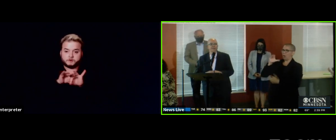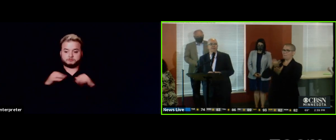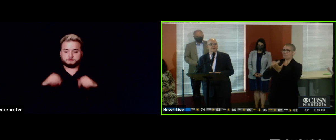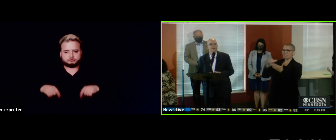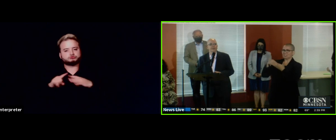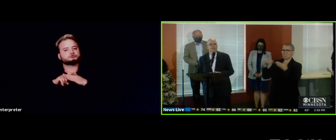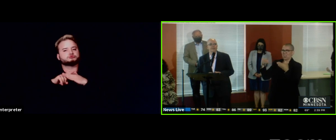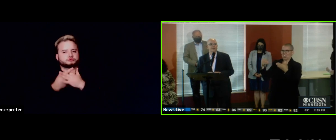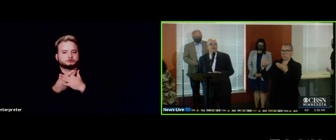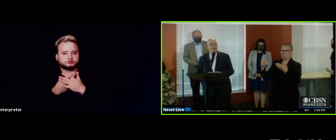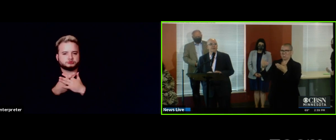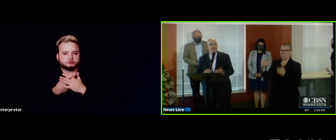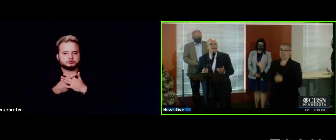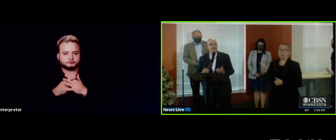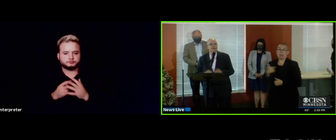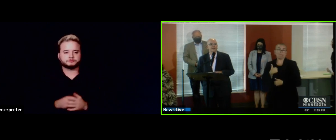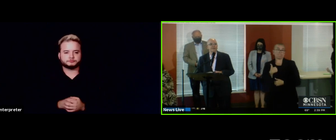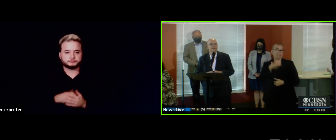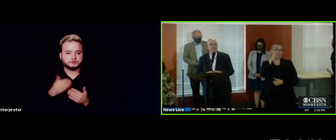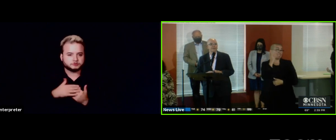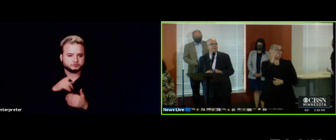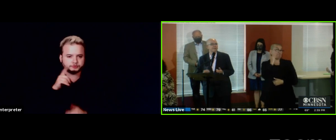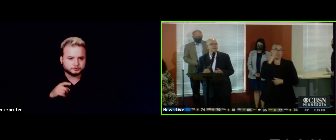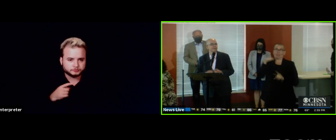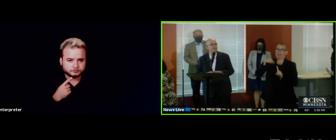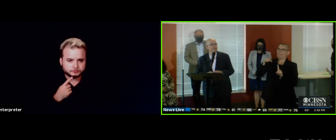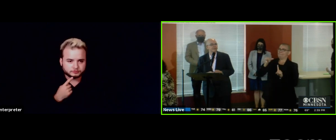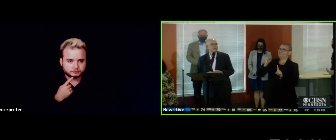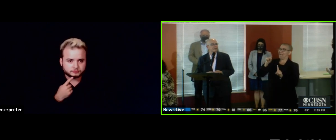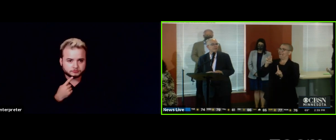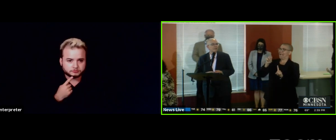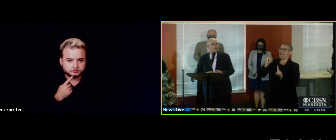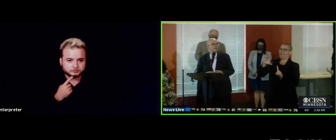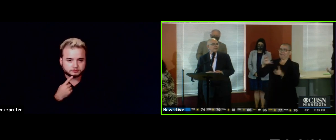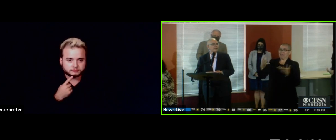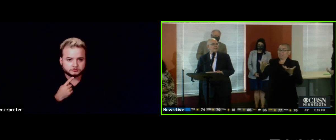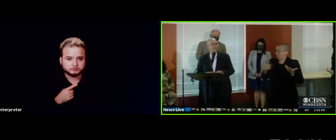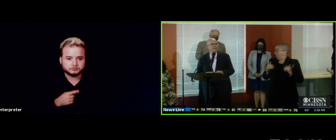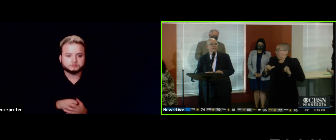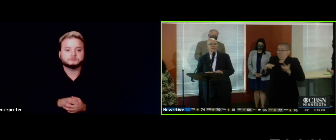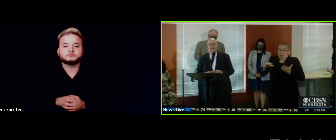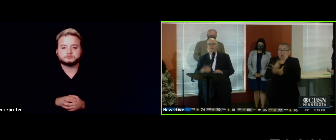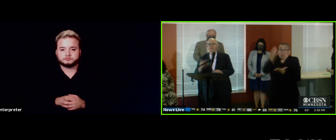I just I feel like we're learning in real time, all the time. Like I said, this is much